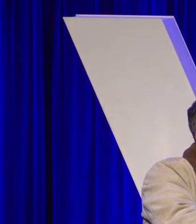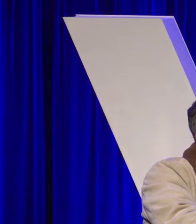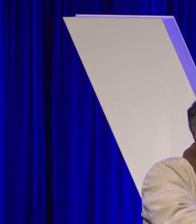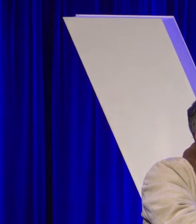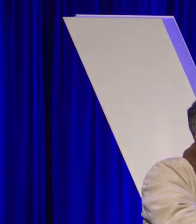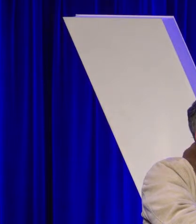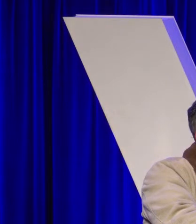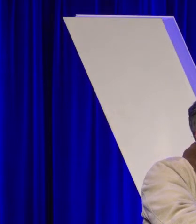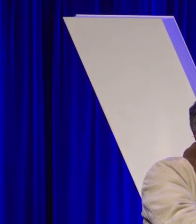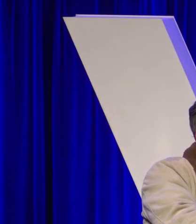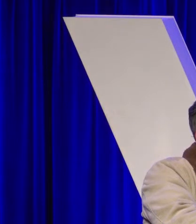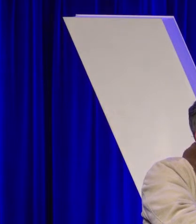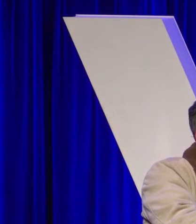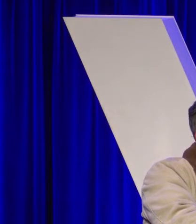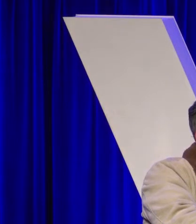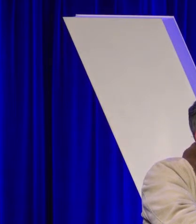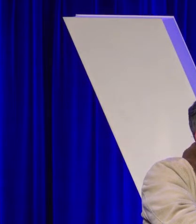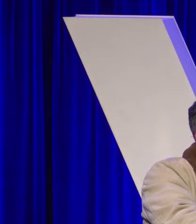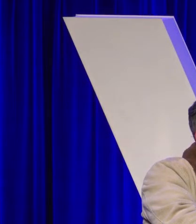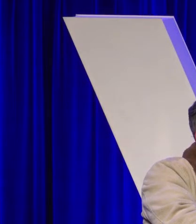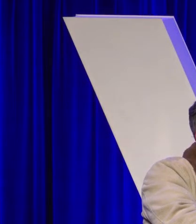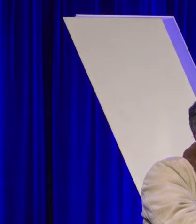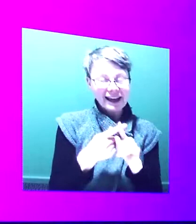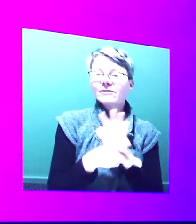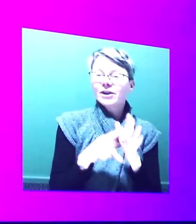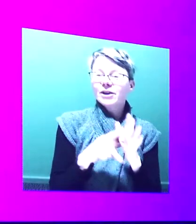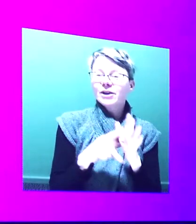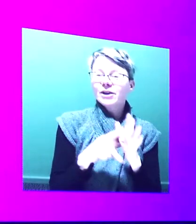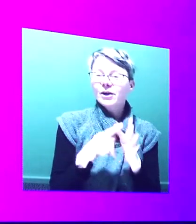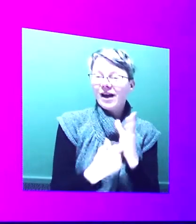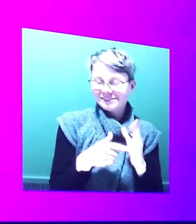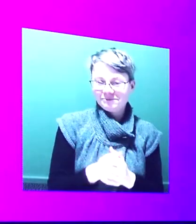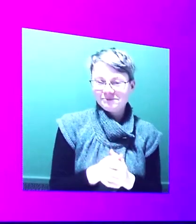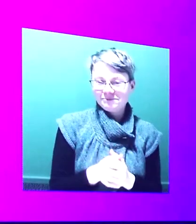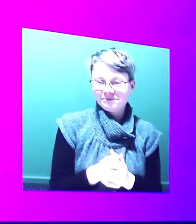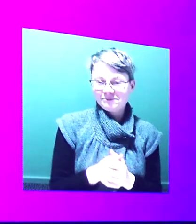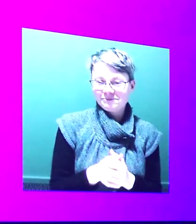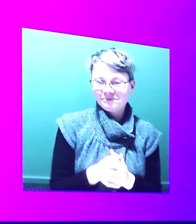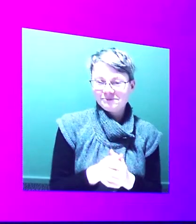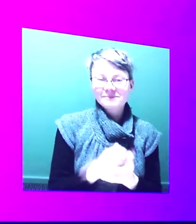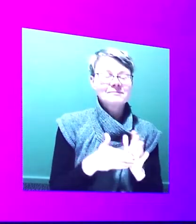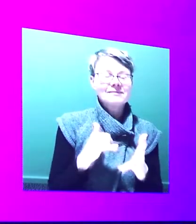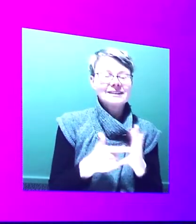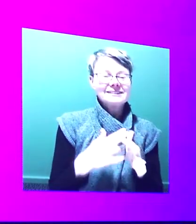And finally, Safdar Ahmed is an artist, writer, and educator. His graphic novel, Still Alive Notes from